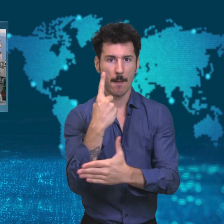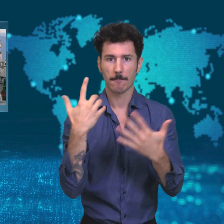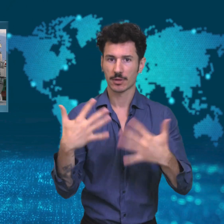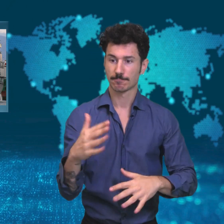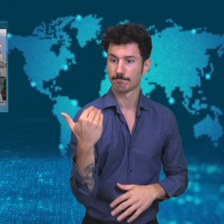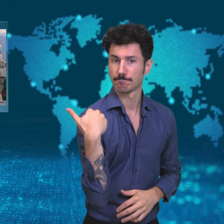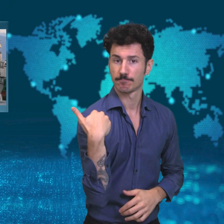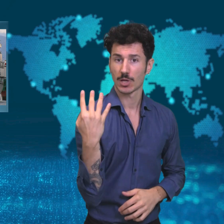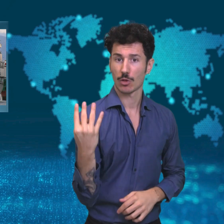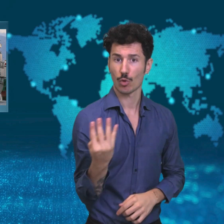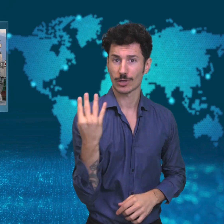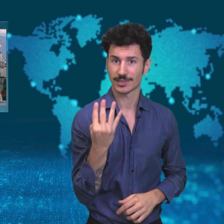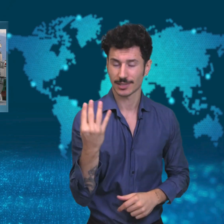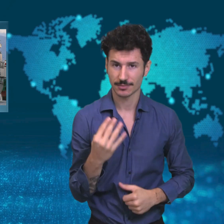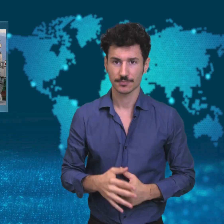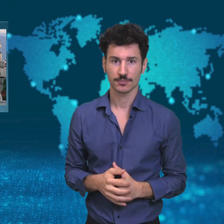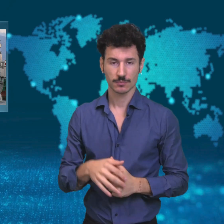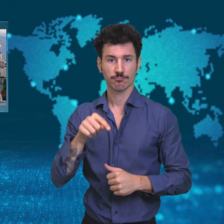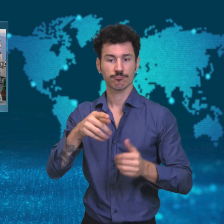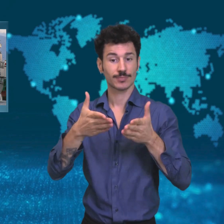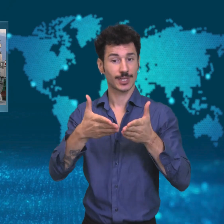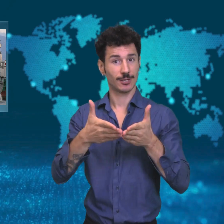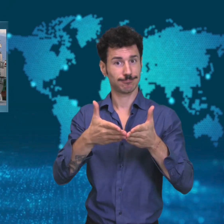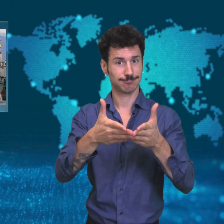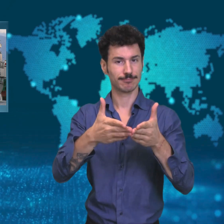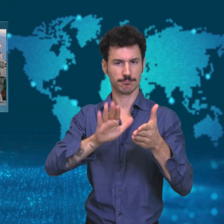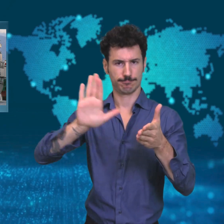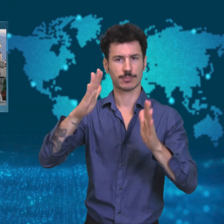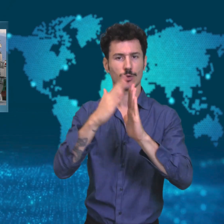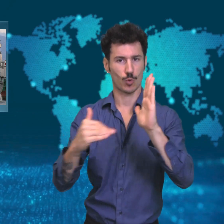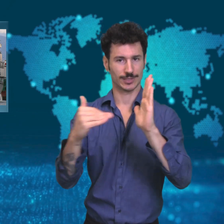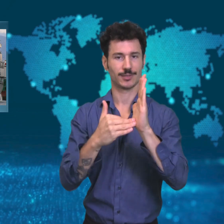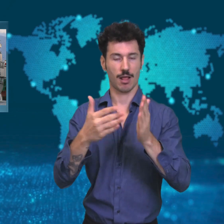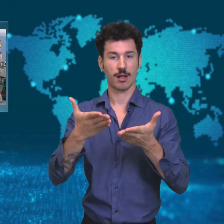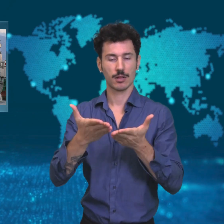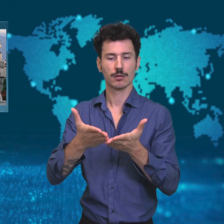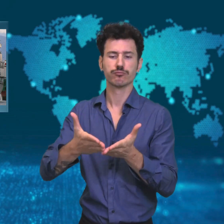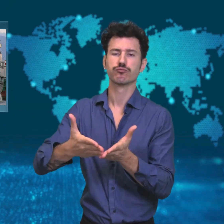Last Thursday, a typhoon hit a New Zealand ship